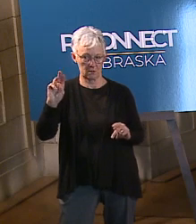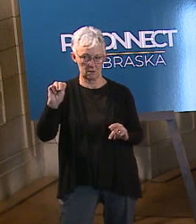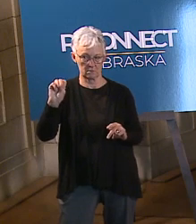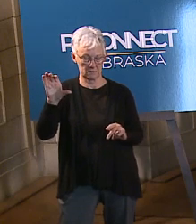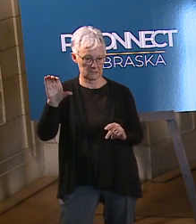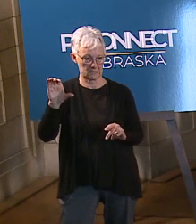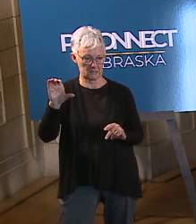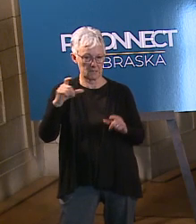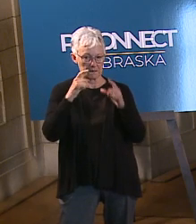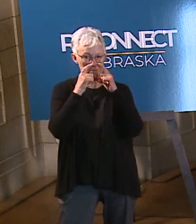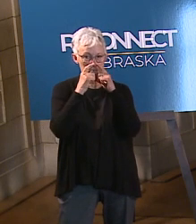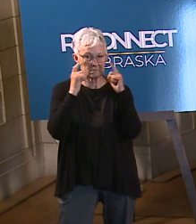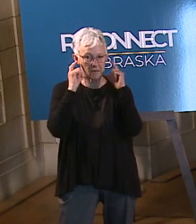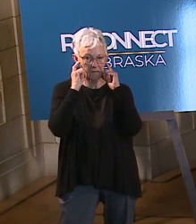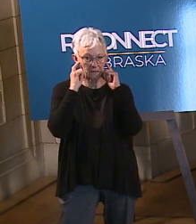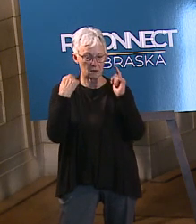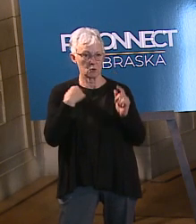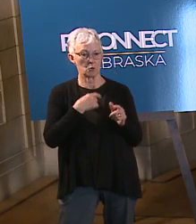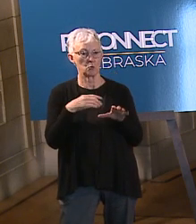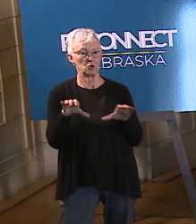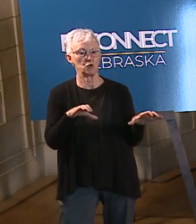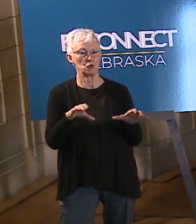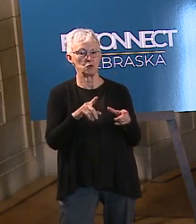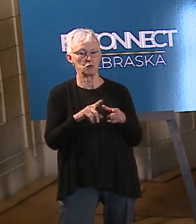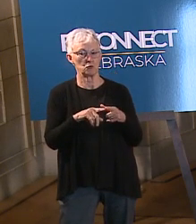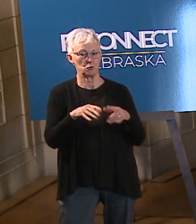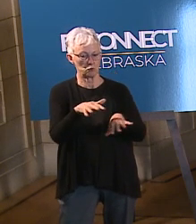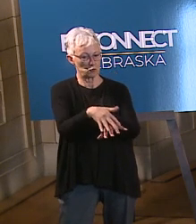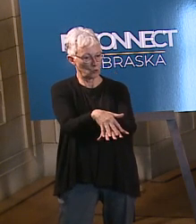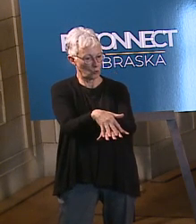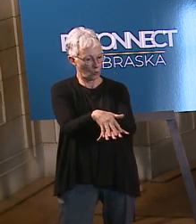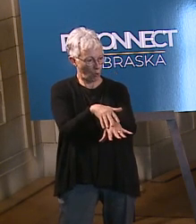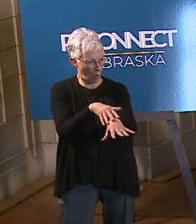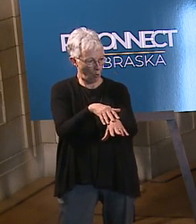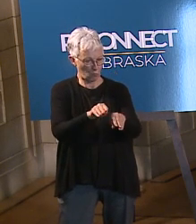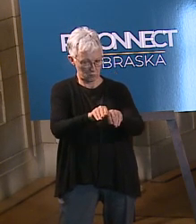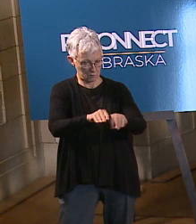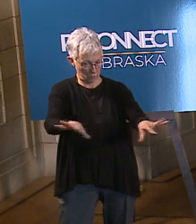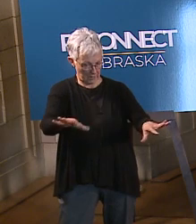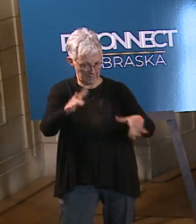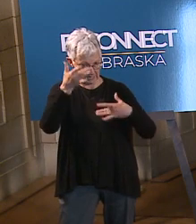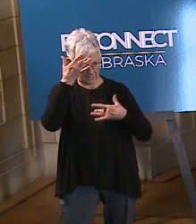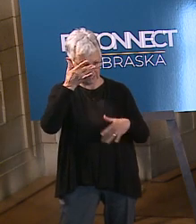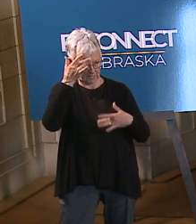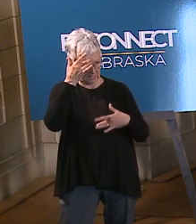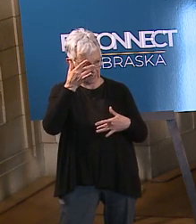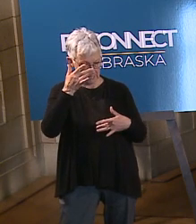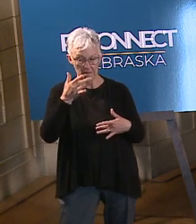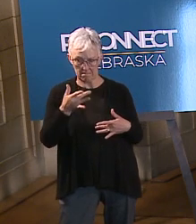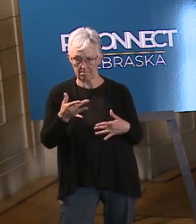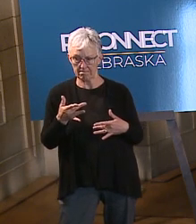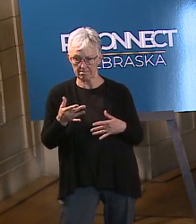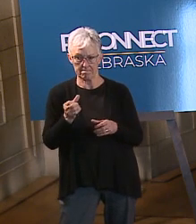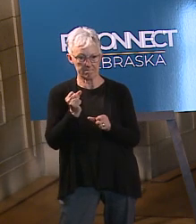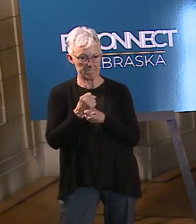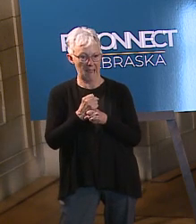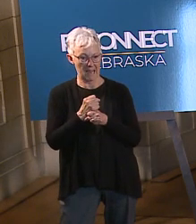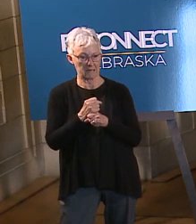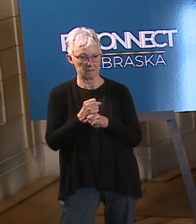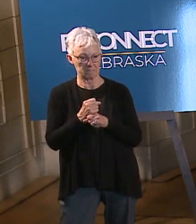GENERALLY IF YOU GO TALK TO, FOR